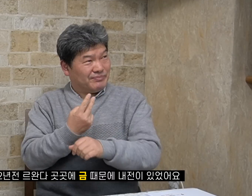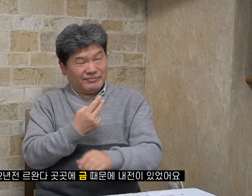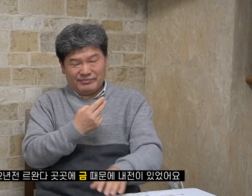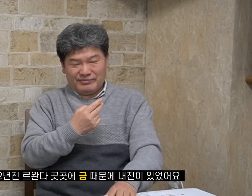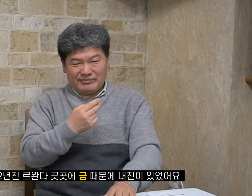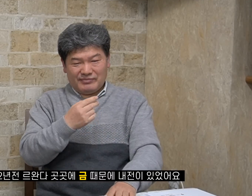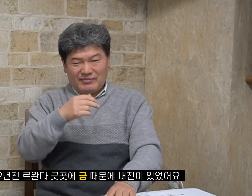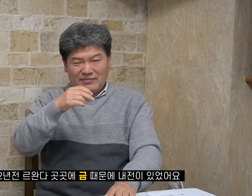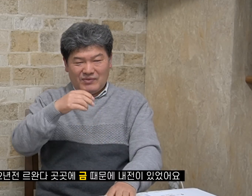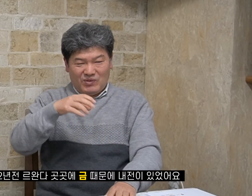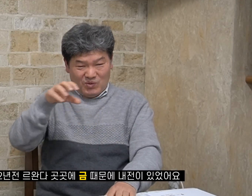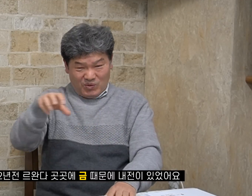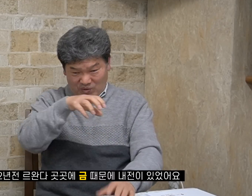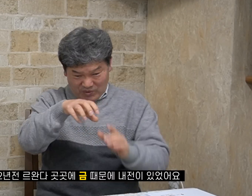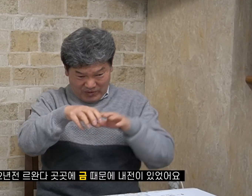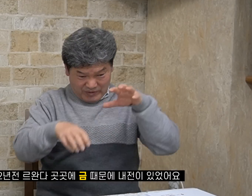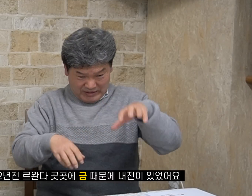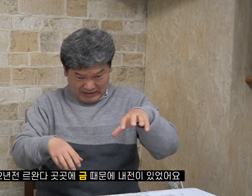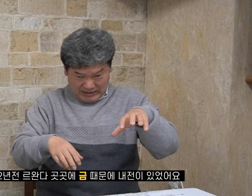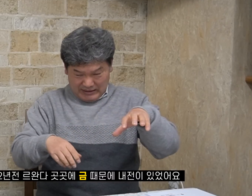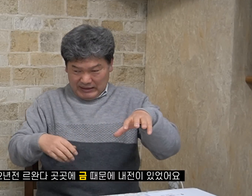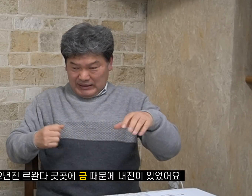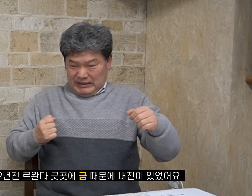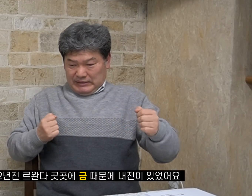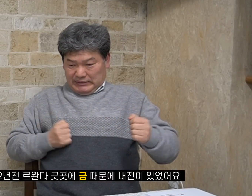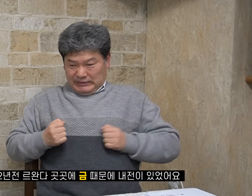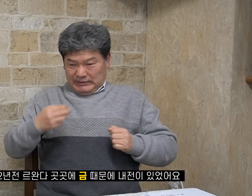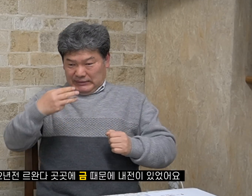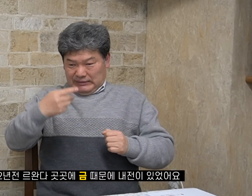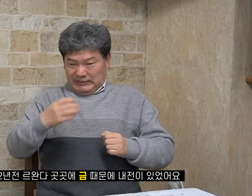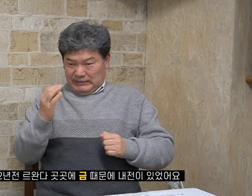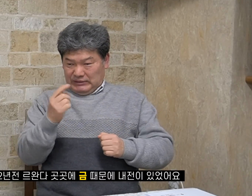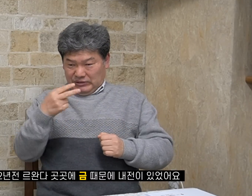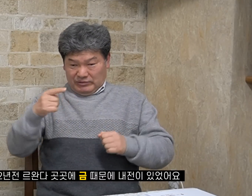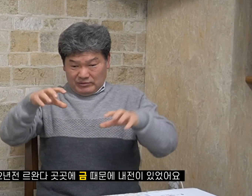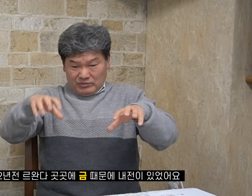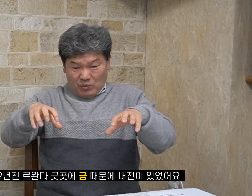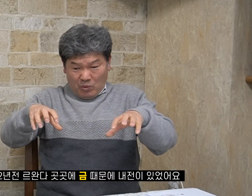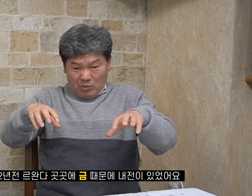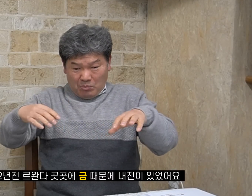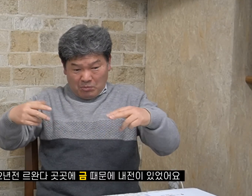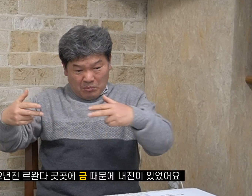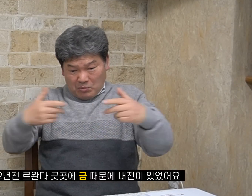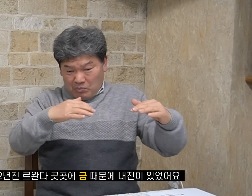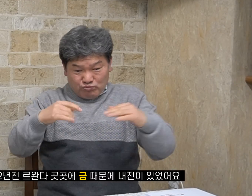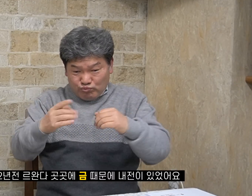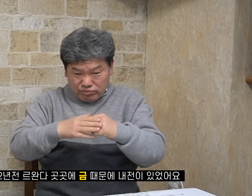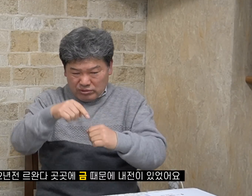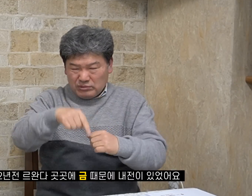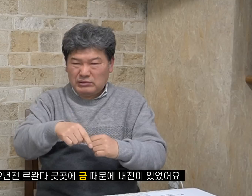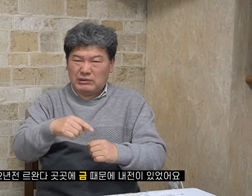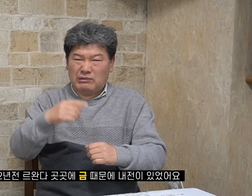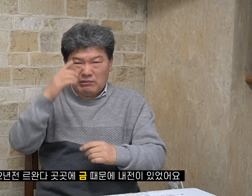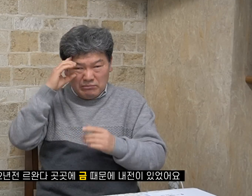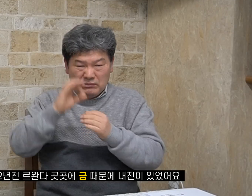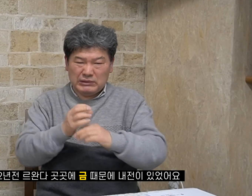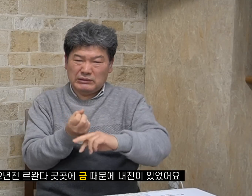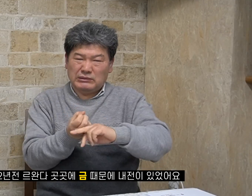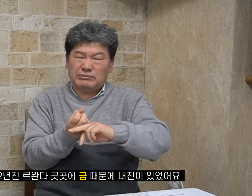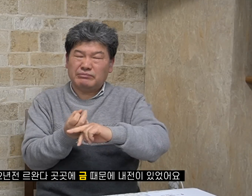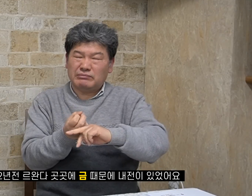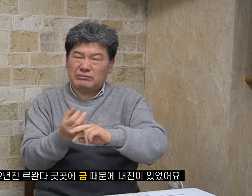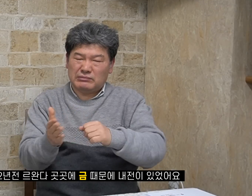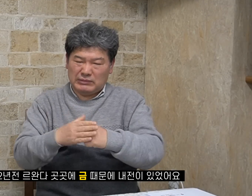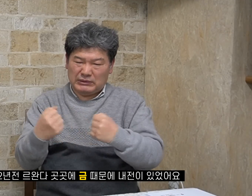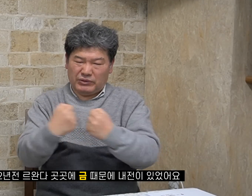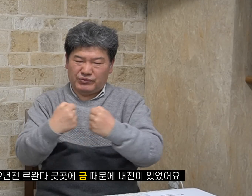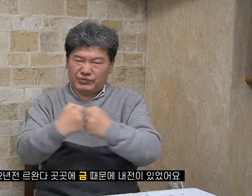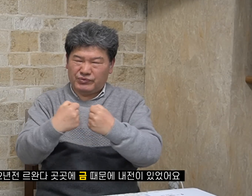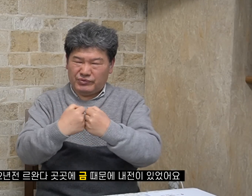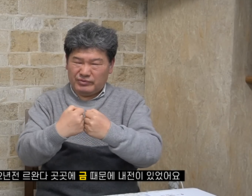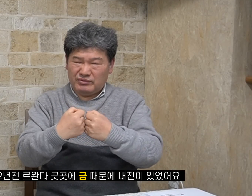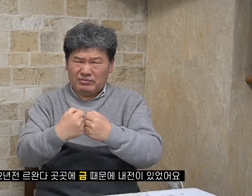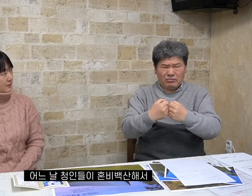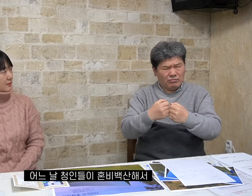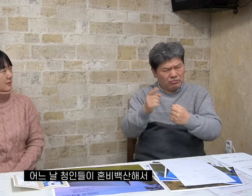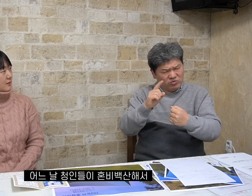Two years ago, there were civil wars in Rwanda over gold.